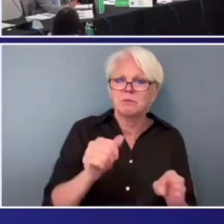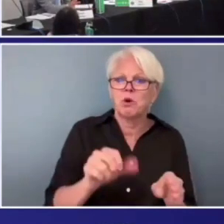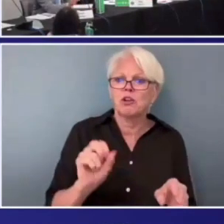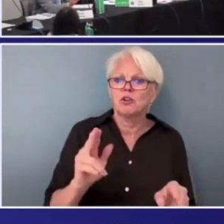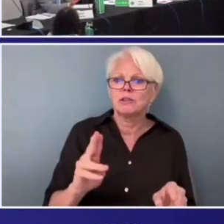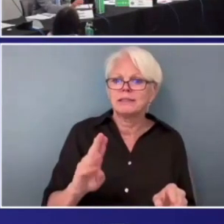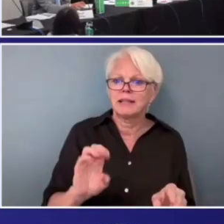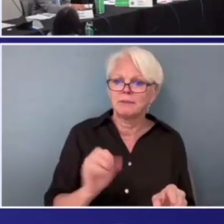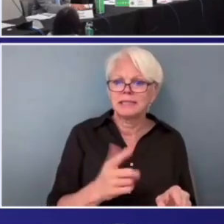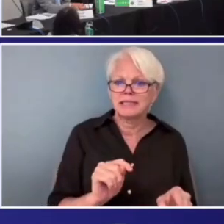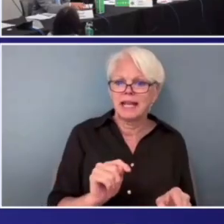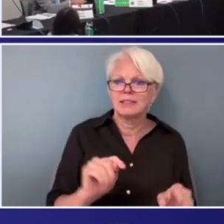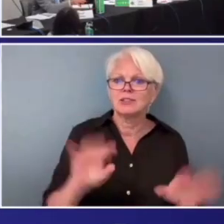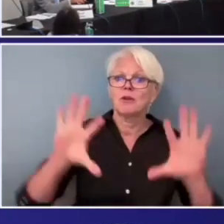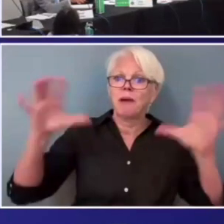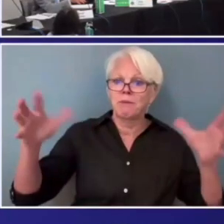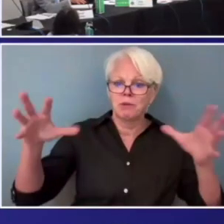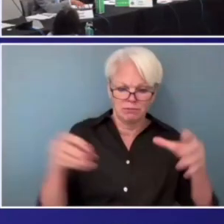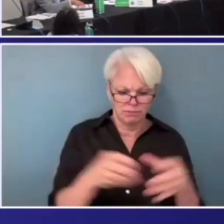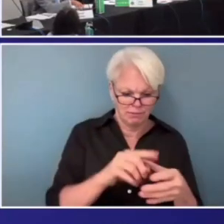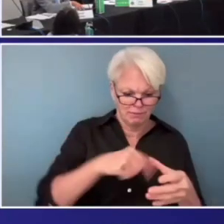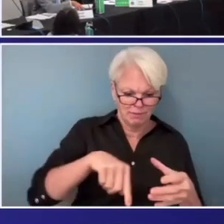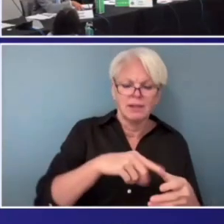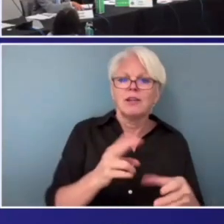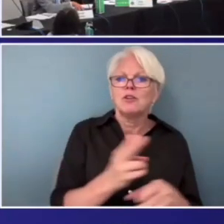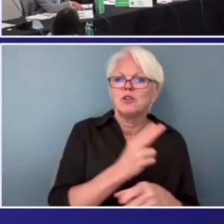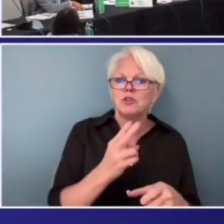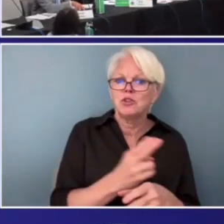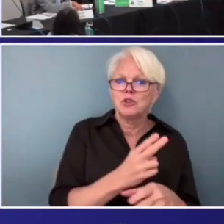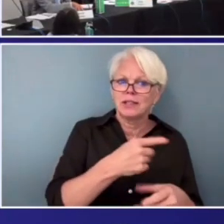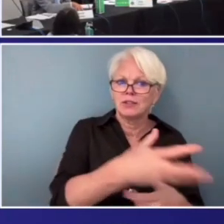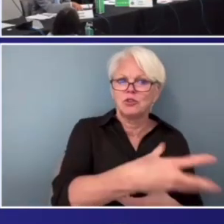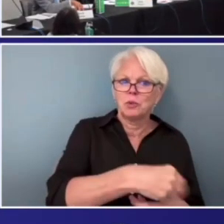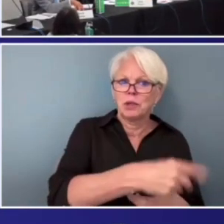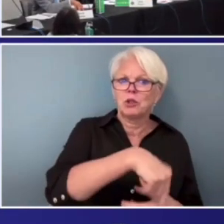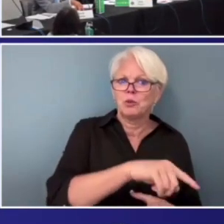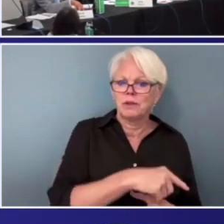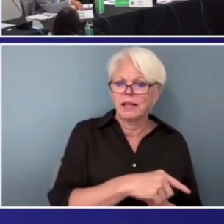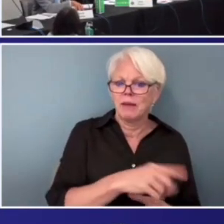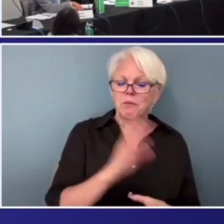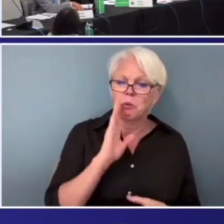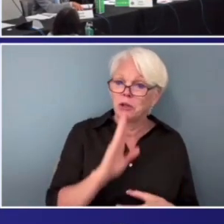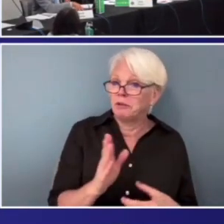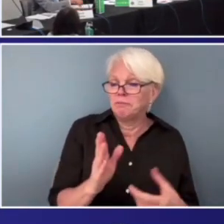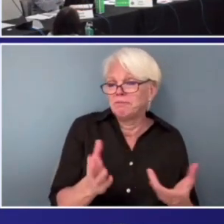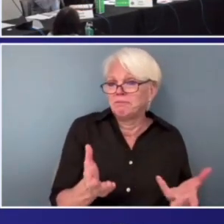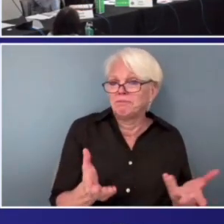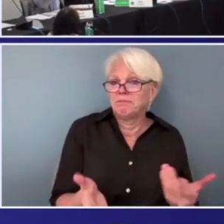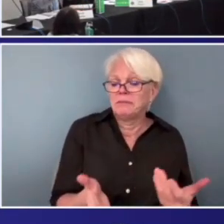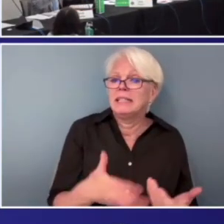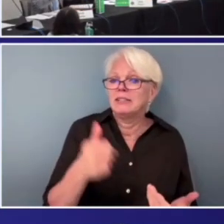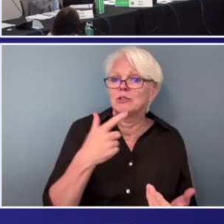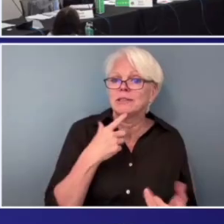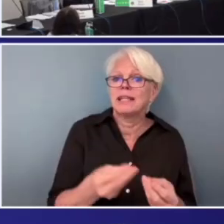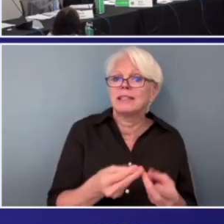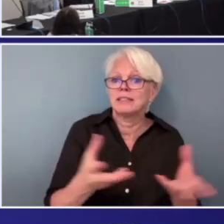population that you're using language to be inclusive of them. And would it be easier to say dispersed and then in parentheses or